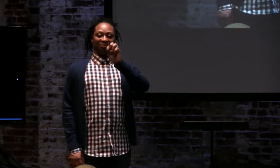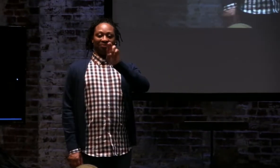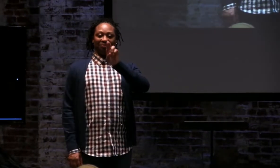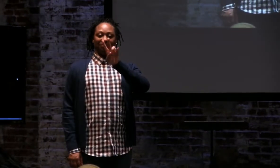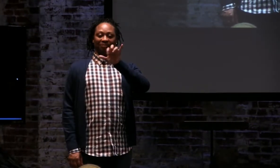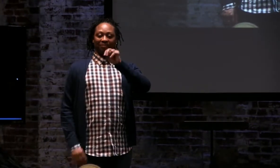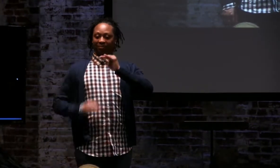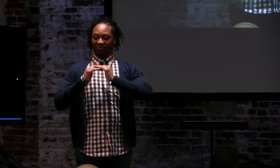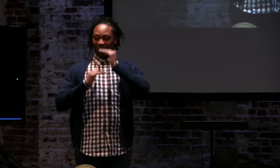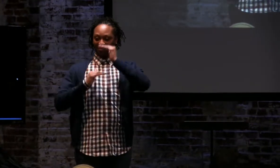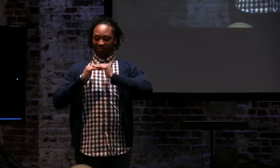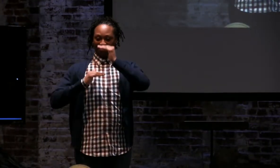Hello, I'm Mervin.